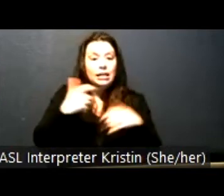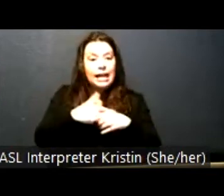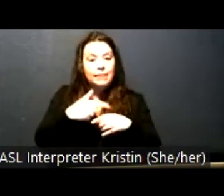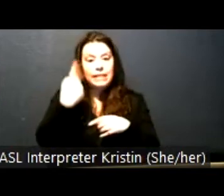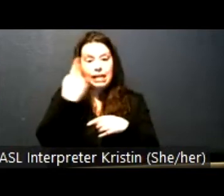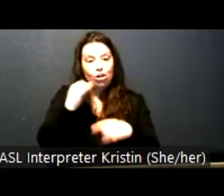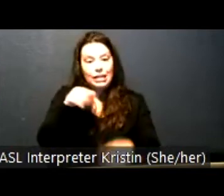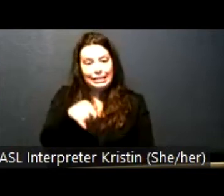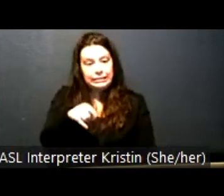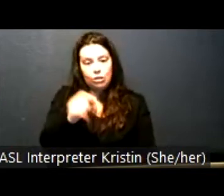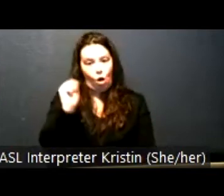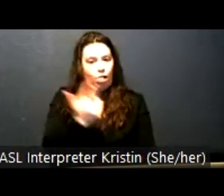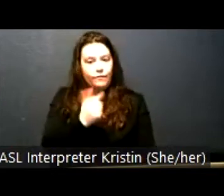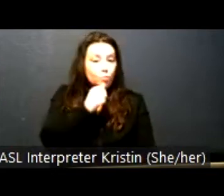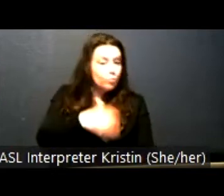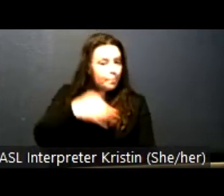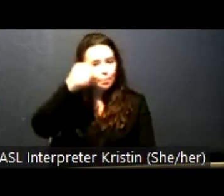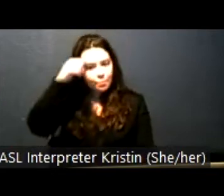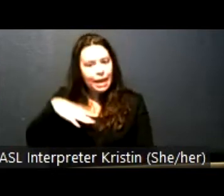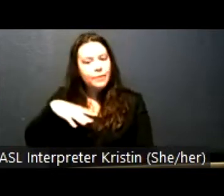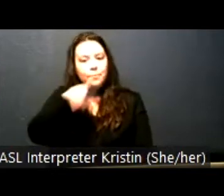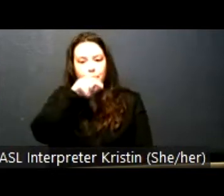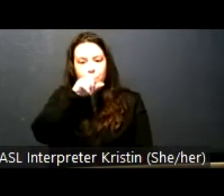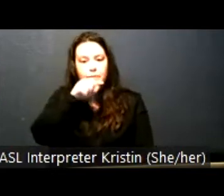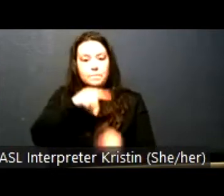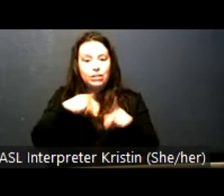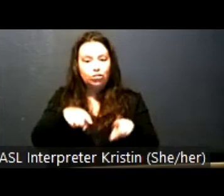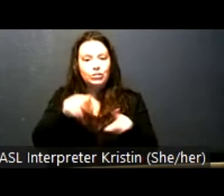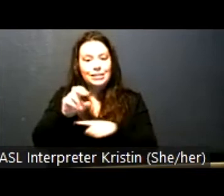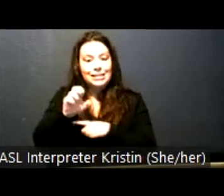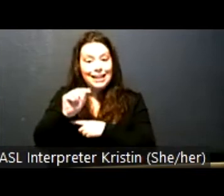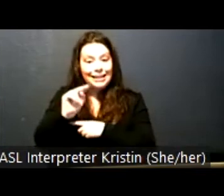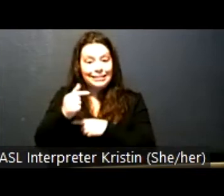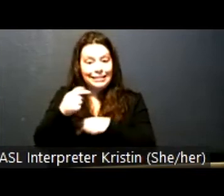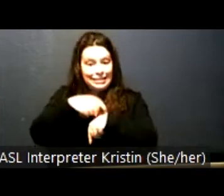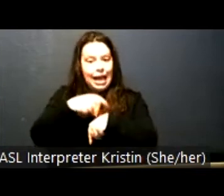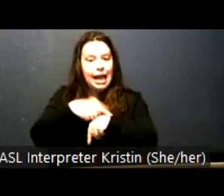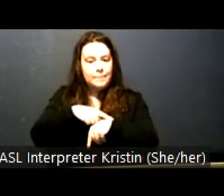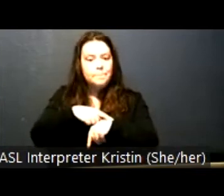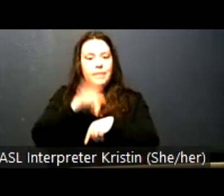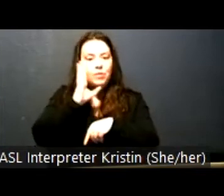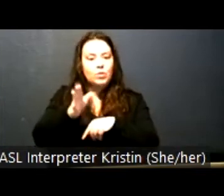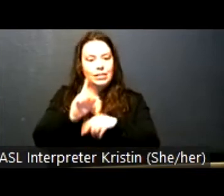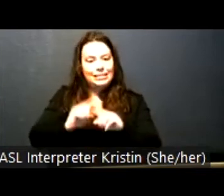or a female outside of the nesting season. >>Erika: Oh great, and so you've already started to talk about some